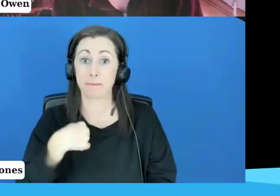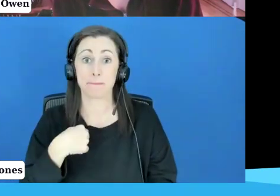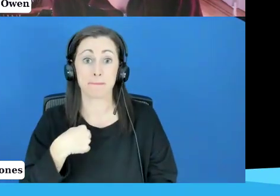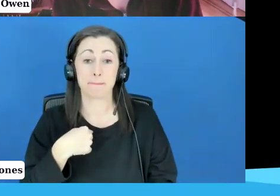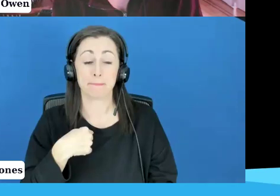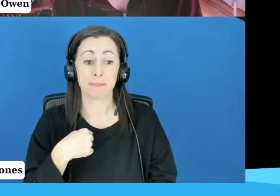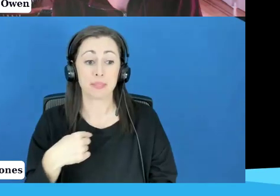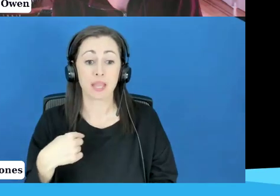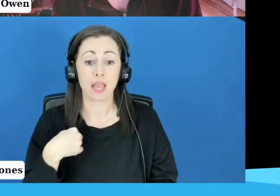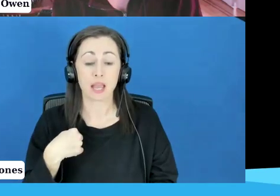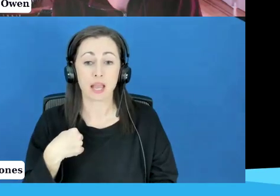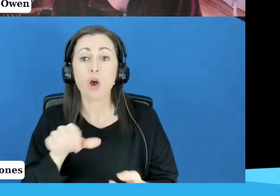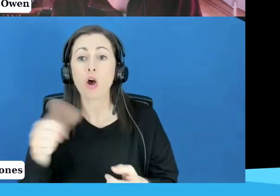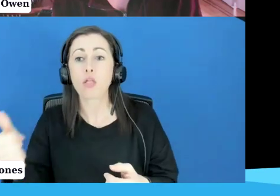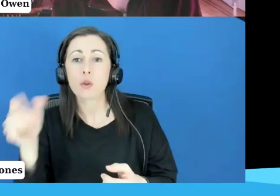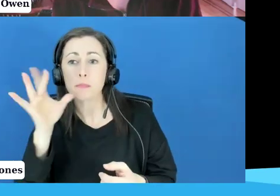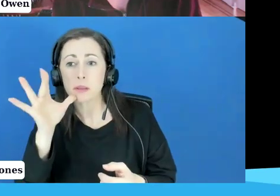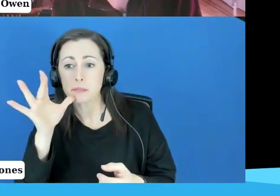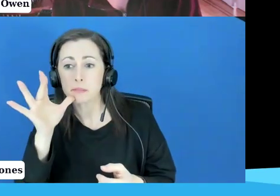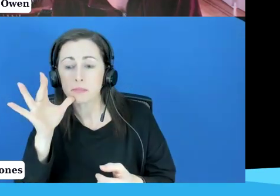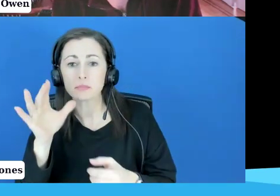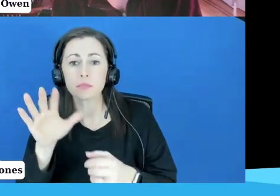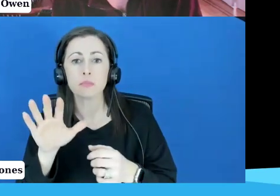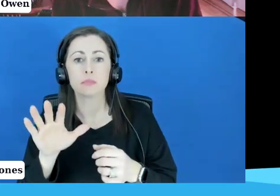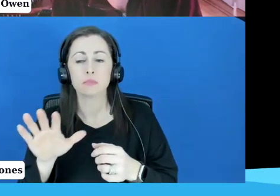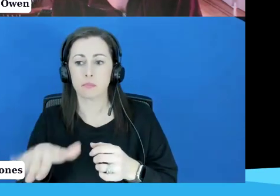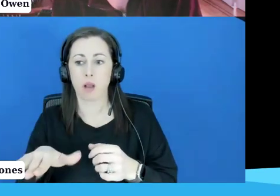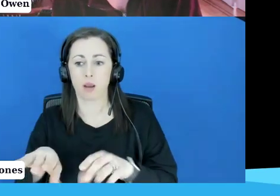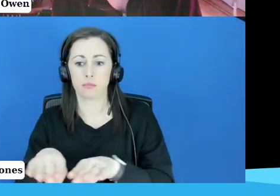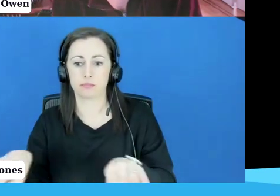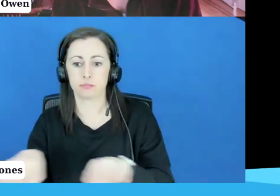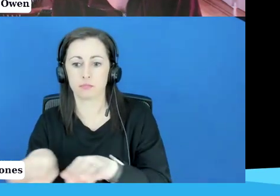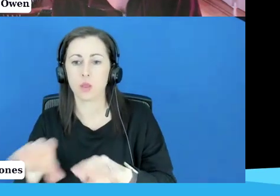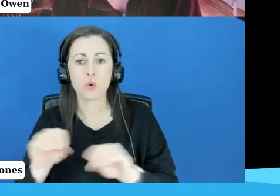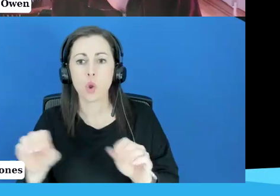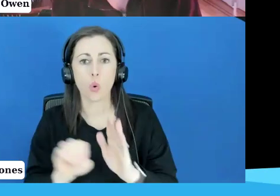and all the other moms were in the bottom level, but there was no elevator for me to get down there